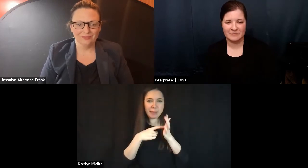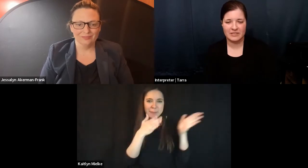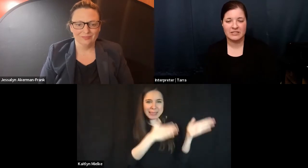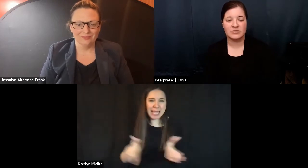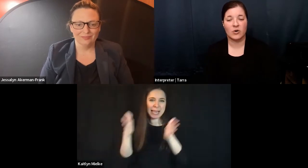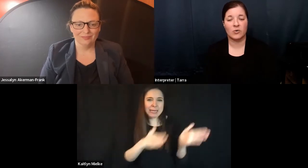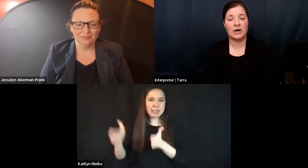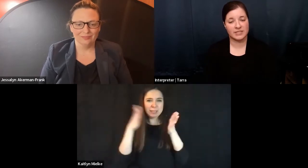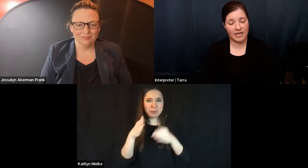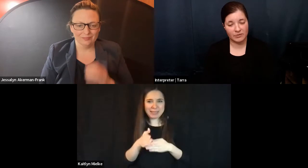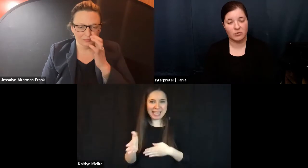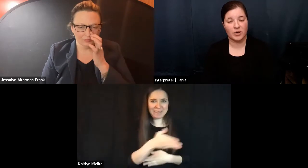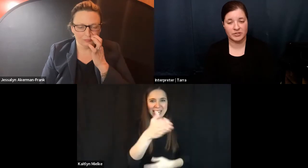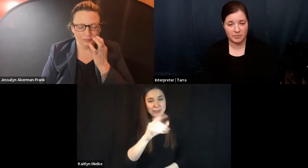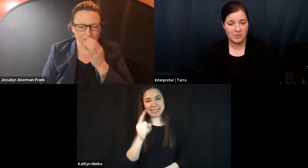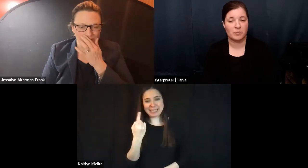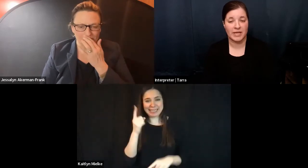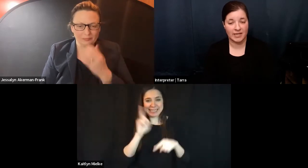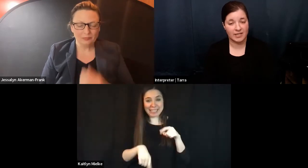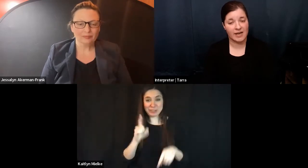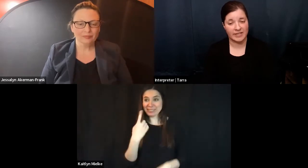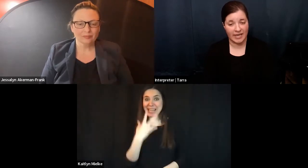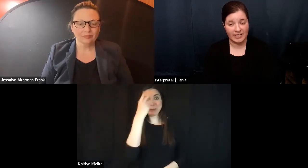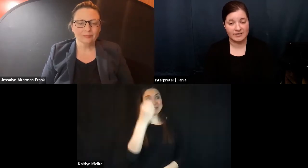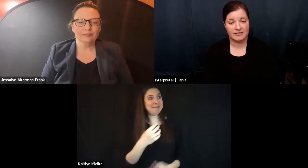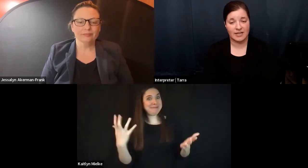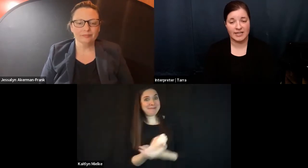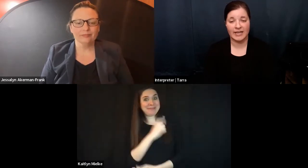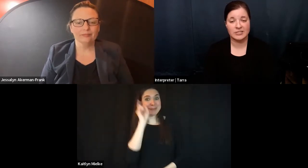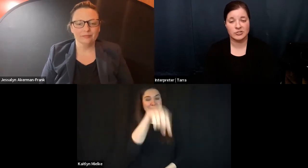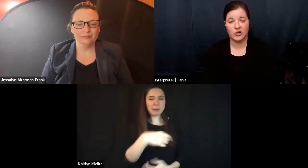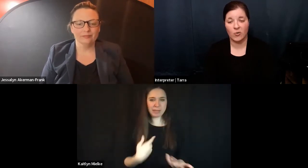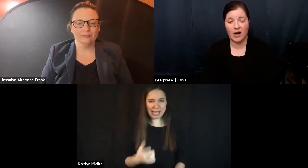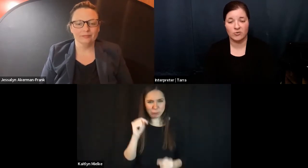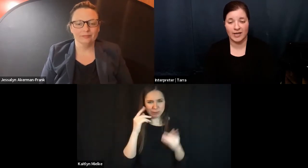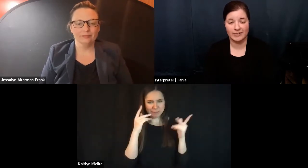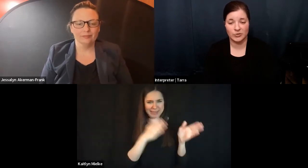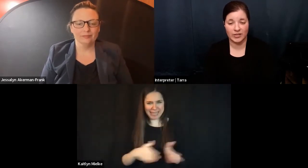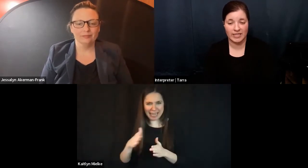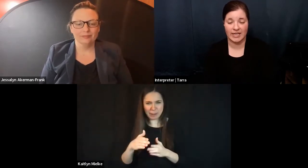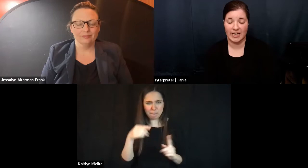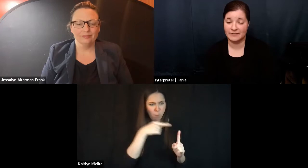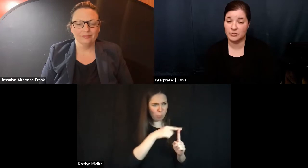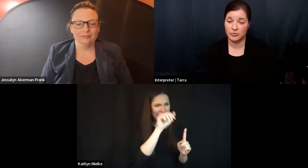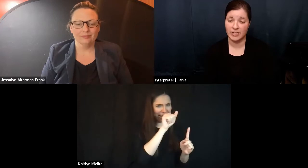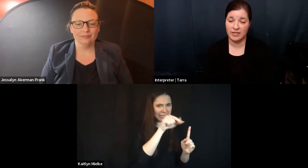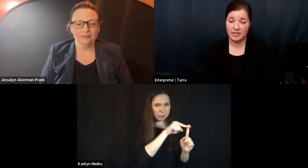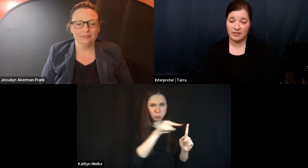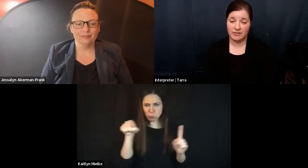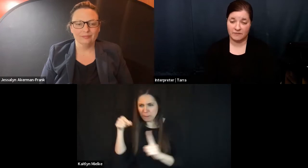So if the sighted person falls, I feel a bit better. So, outside requires a bit more planning and navigating.